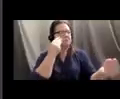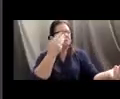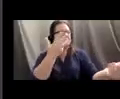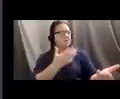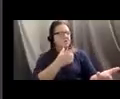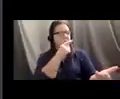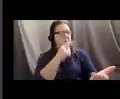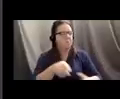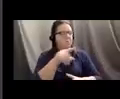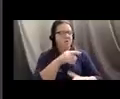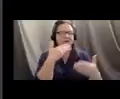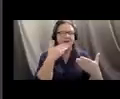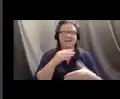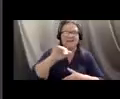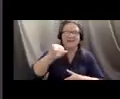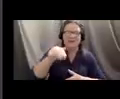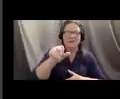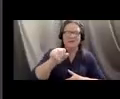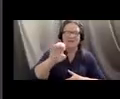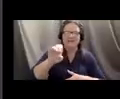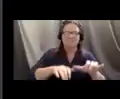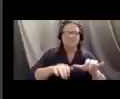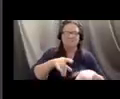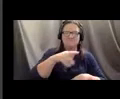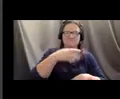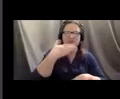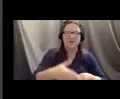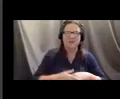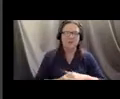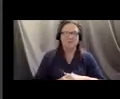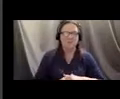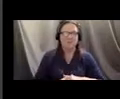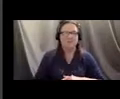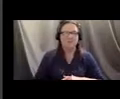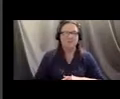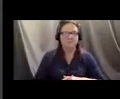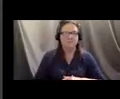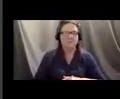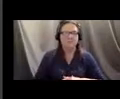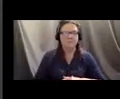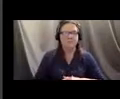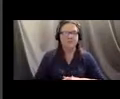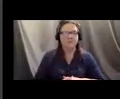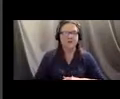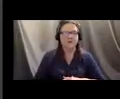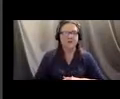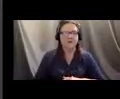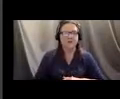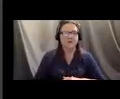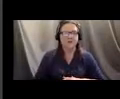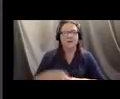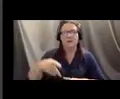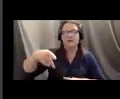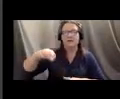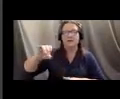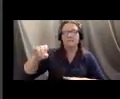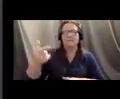Thank you Jesse. So we have peg tailor center for.